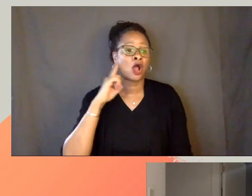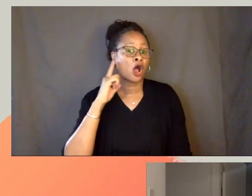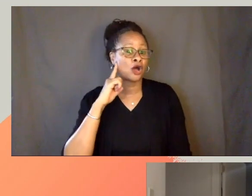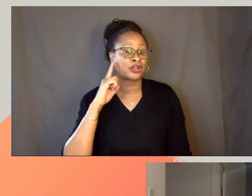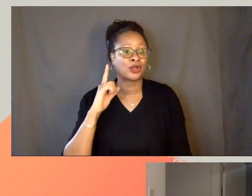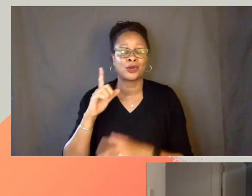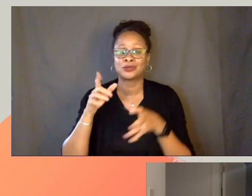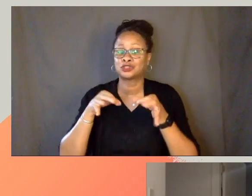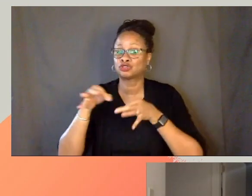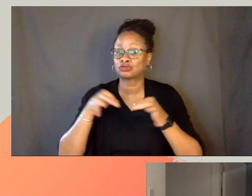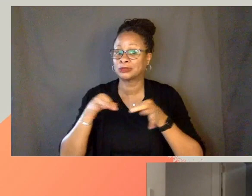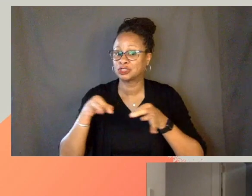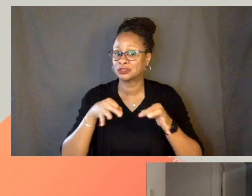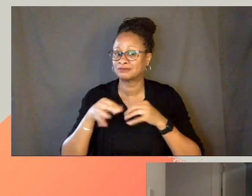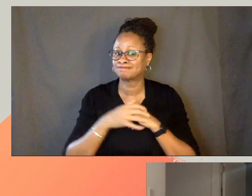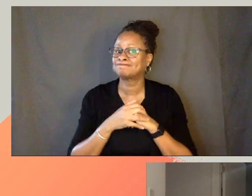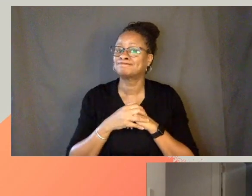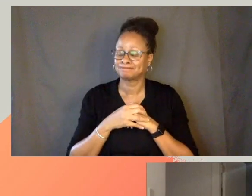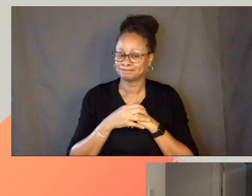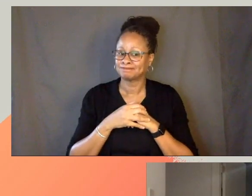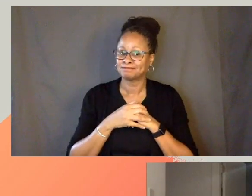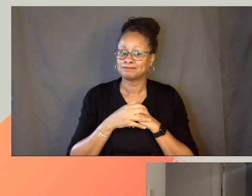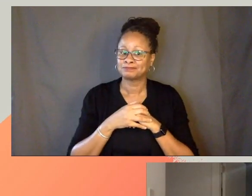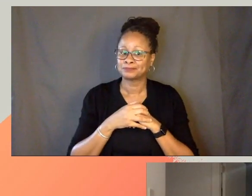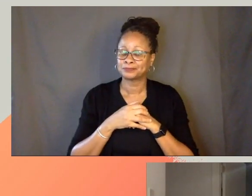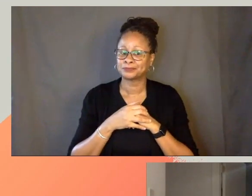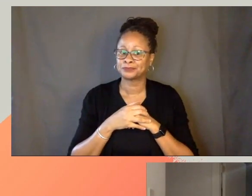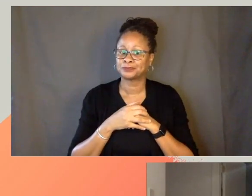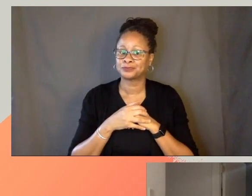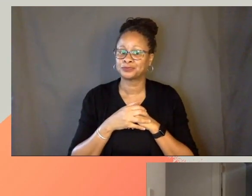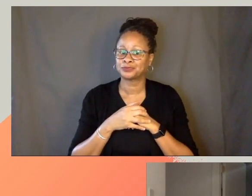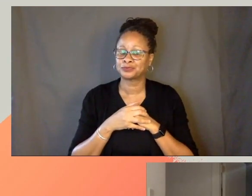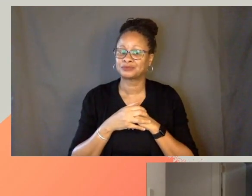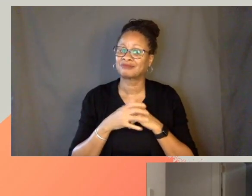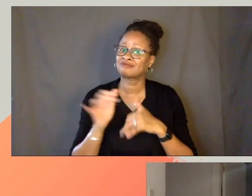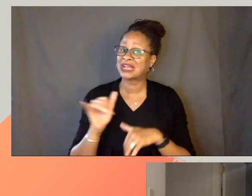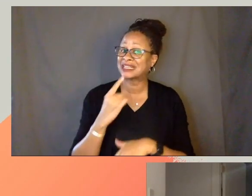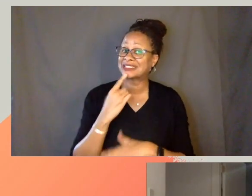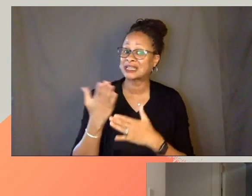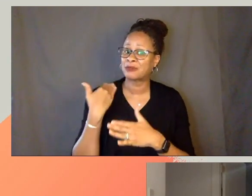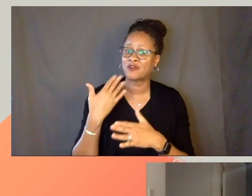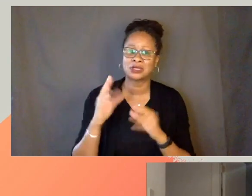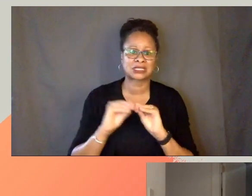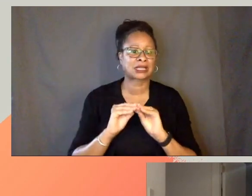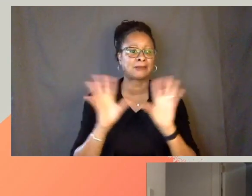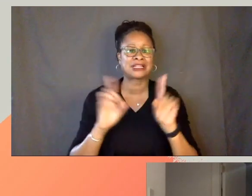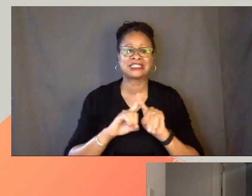And like I said, it's just a completely different experience.